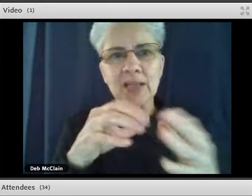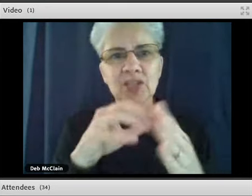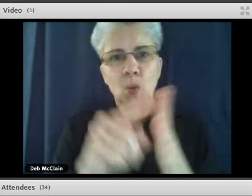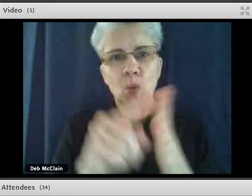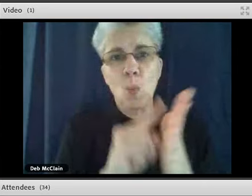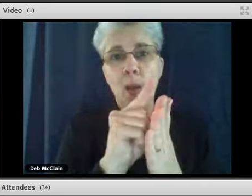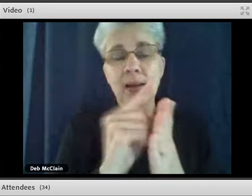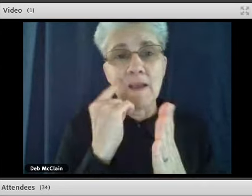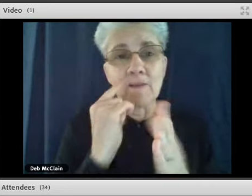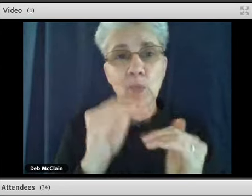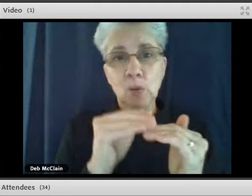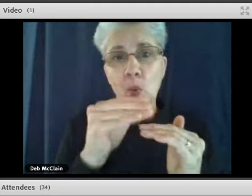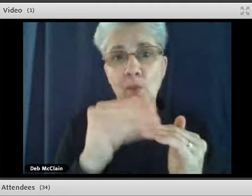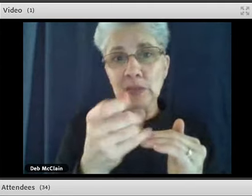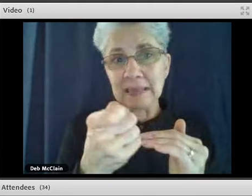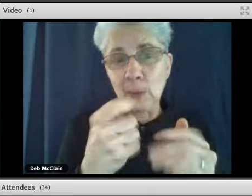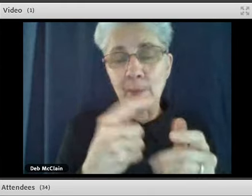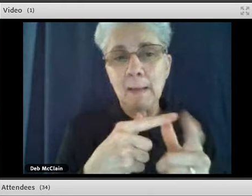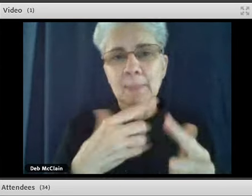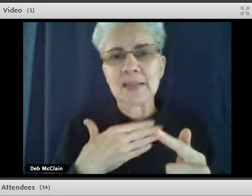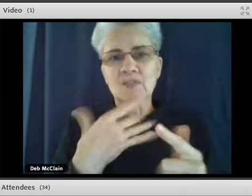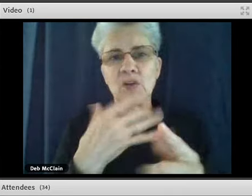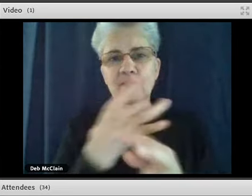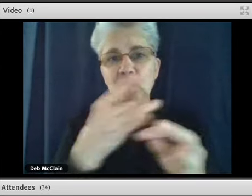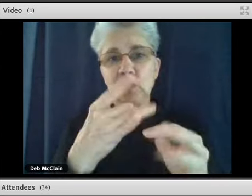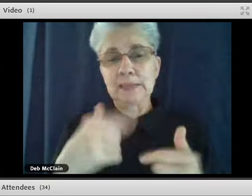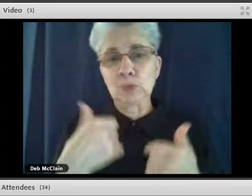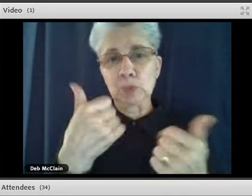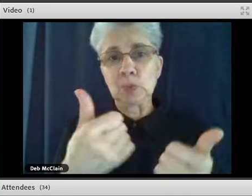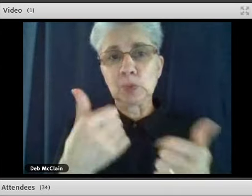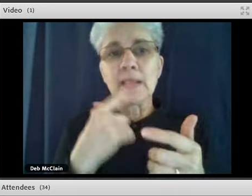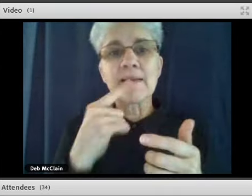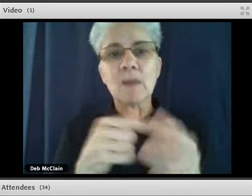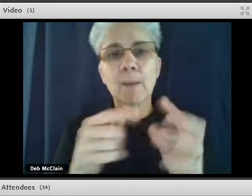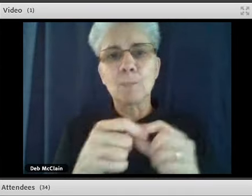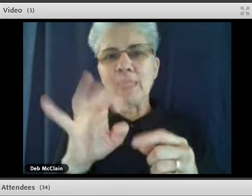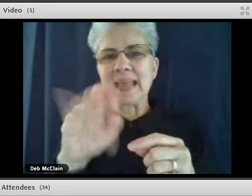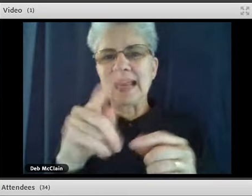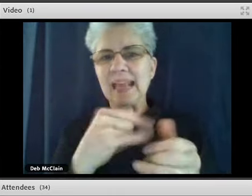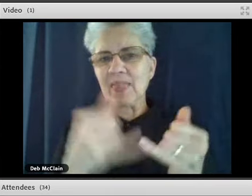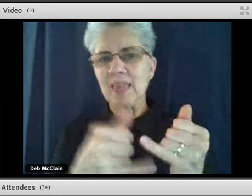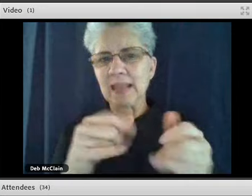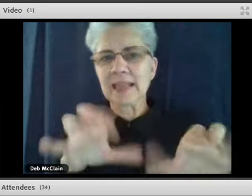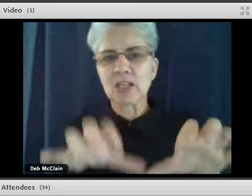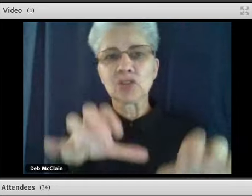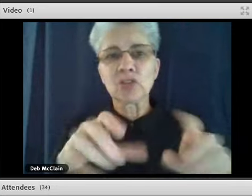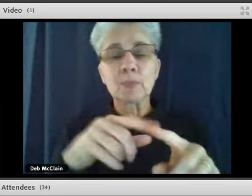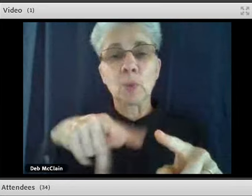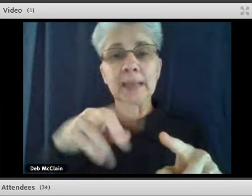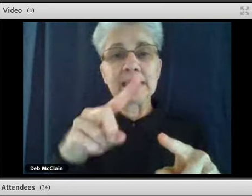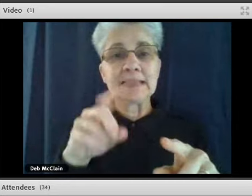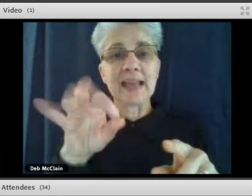If we go a little bit over, please feel free to leave. I will put the link at the end of the chat to the PDF for all the slides.